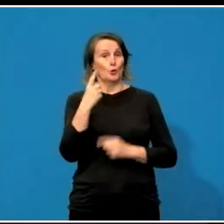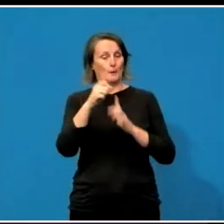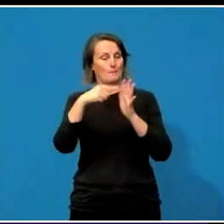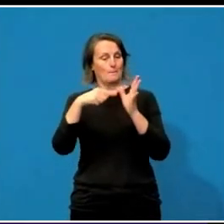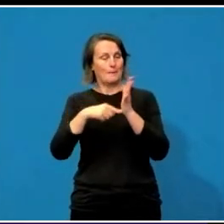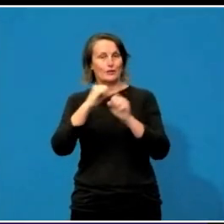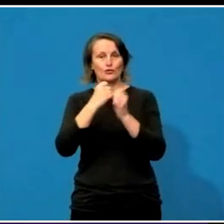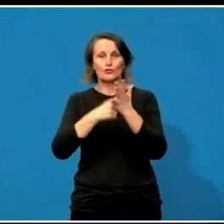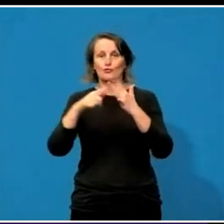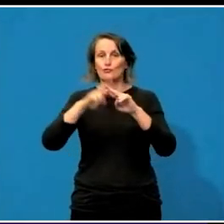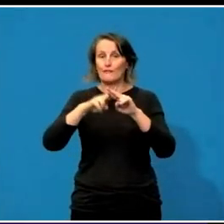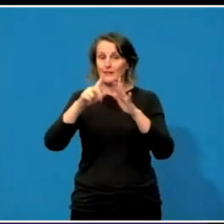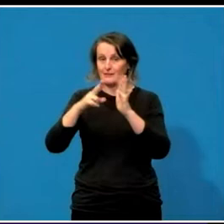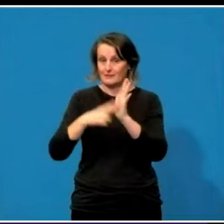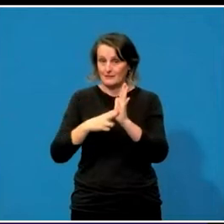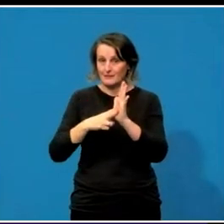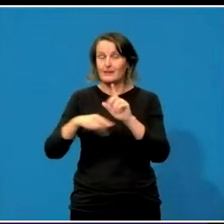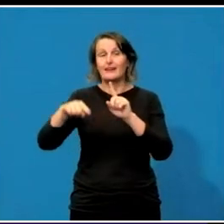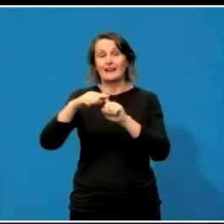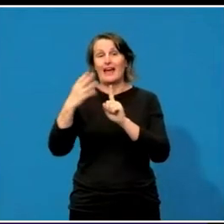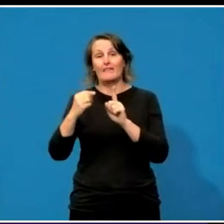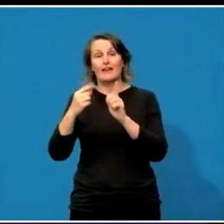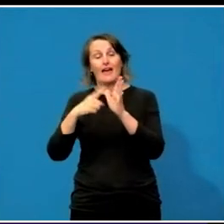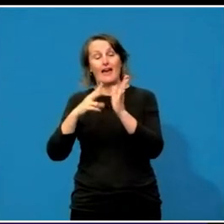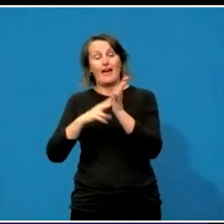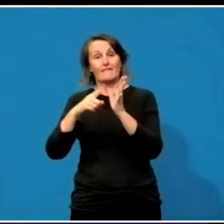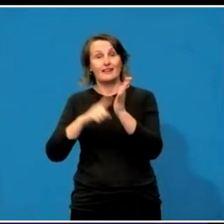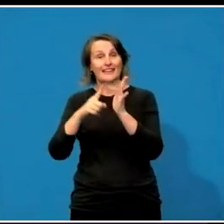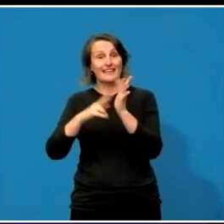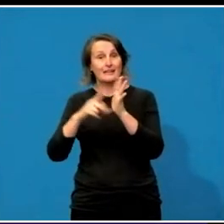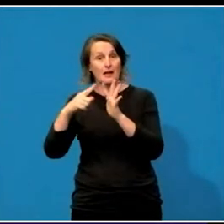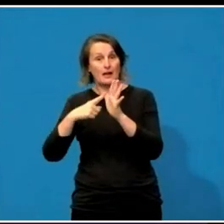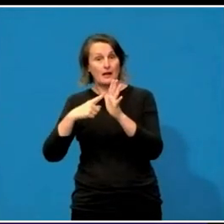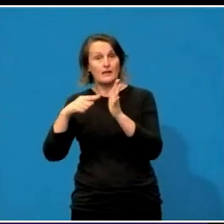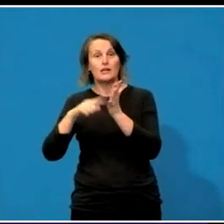He appears with Ms Avelina Tarrago and Ms Rebecca McMahon of counsel.